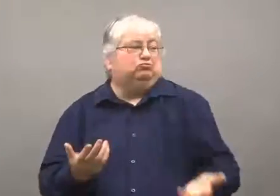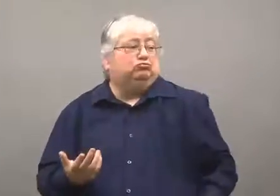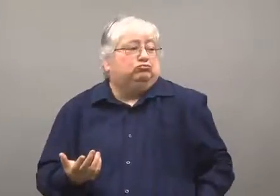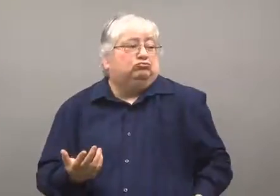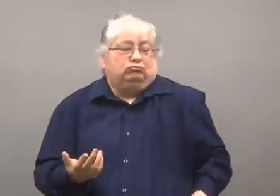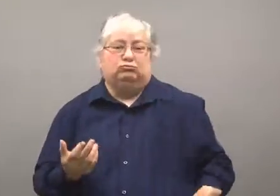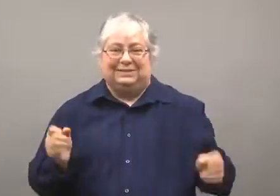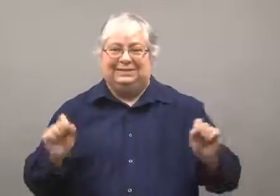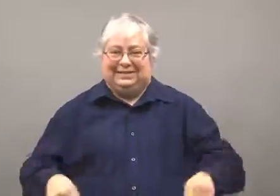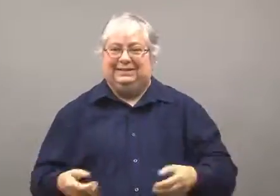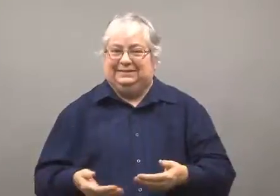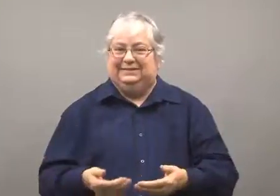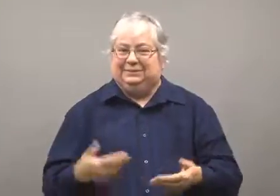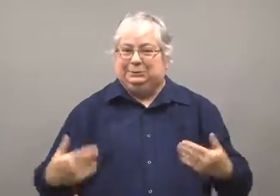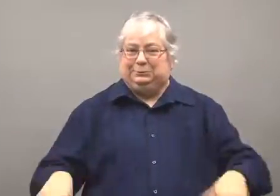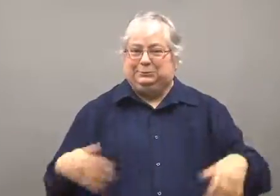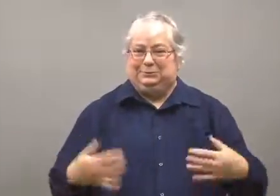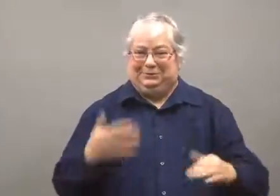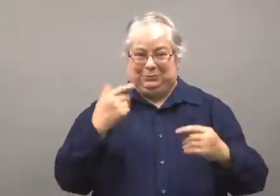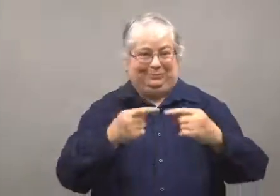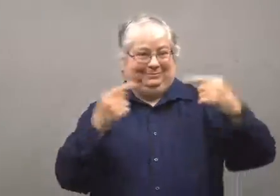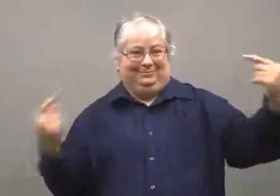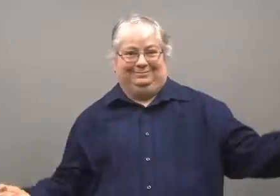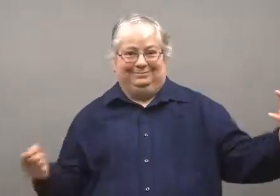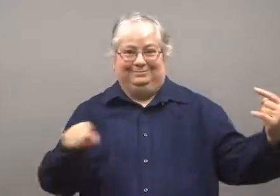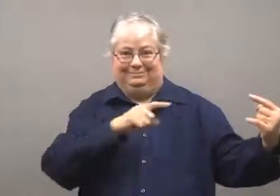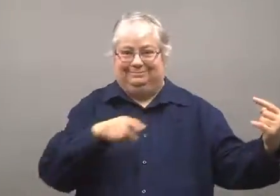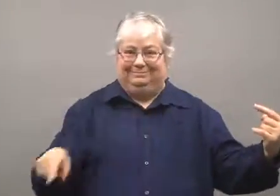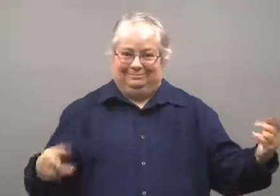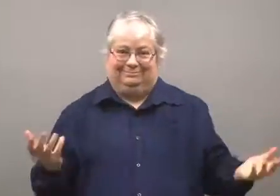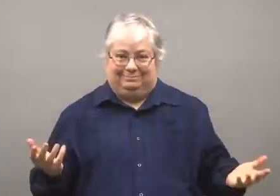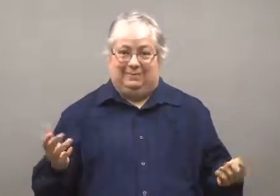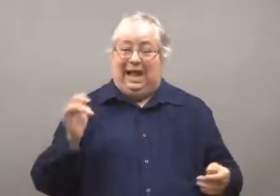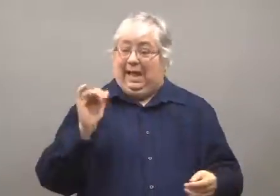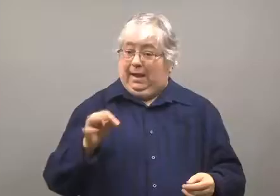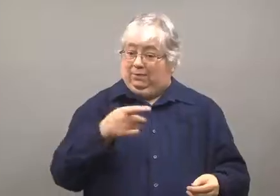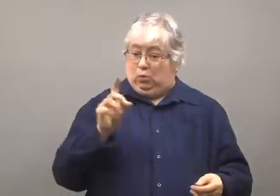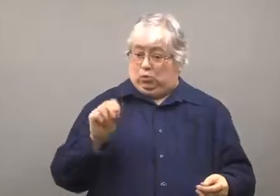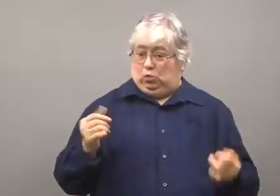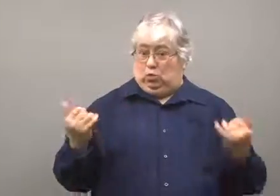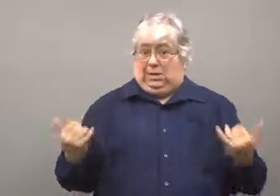They're on opposing sides, so they aren't beholden to him.